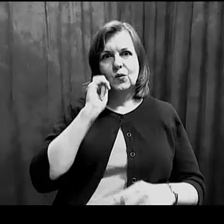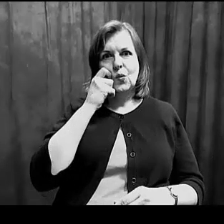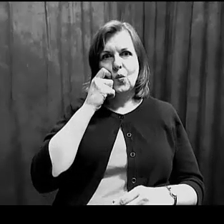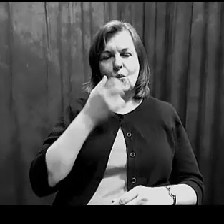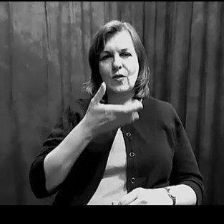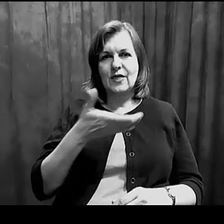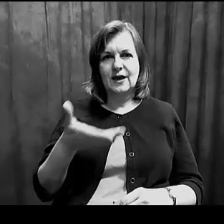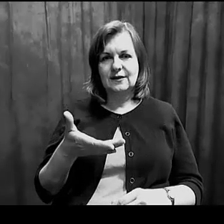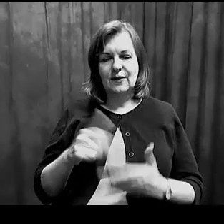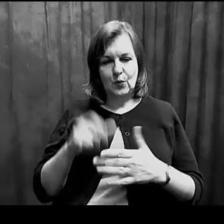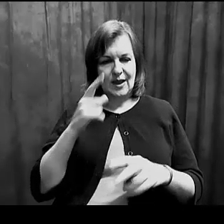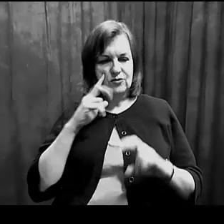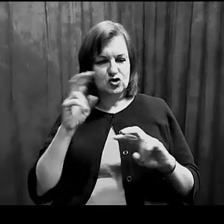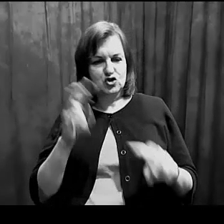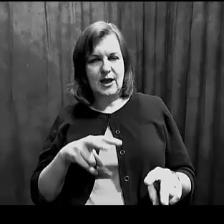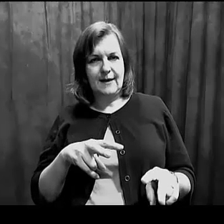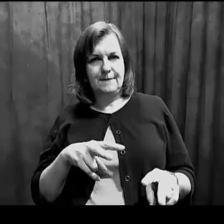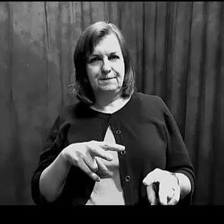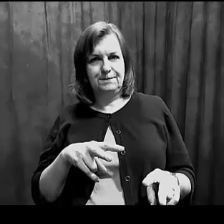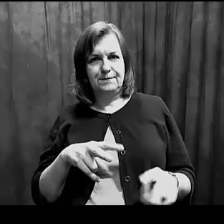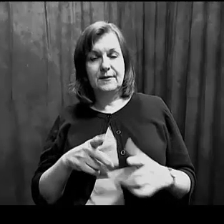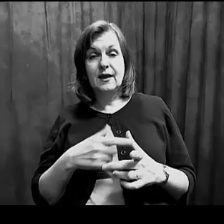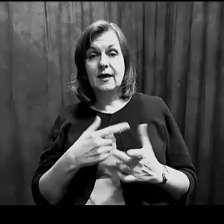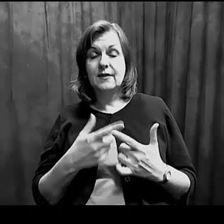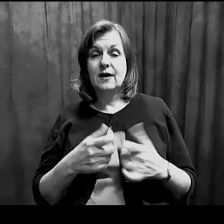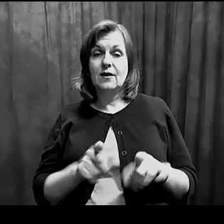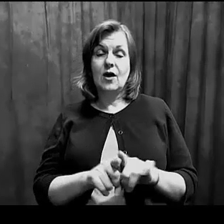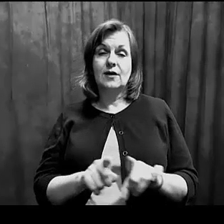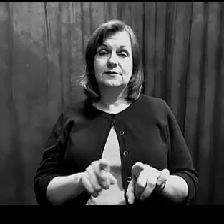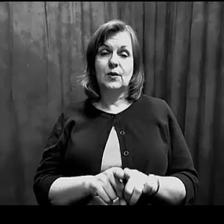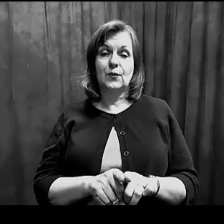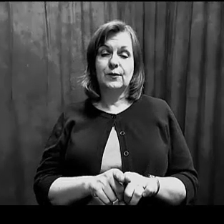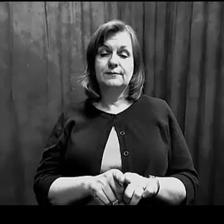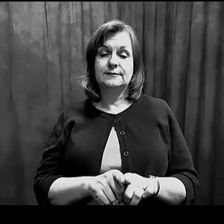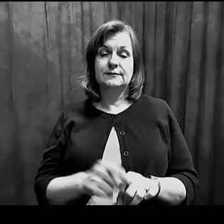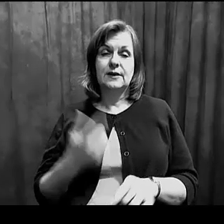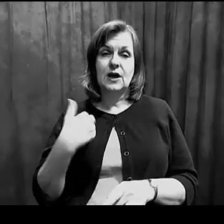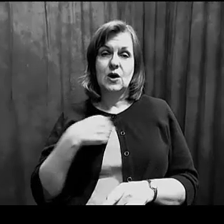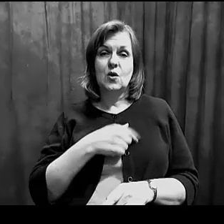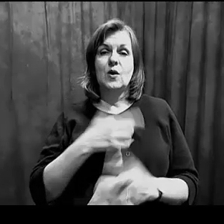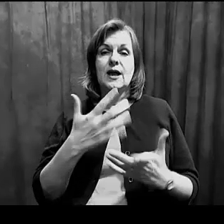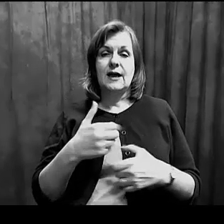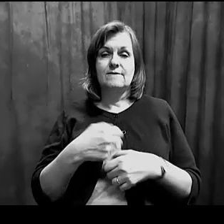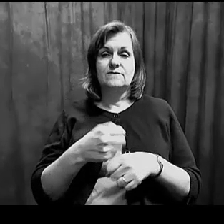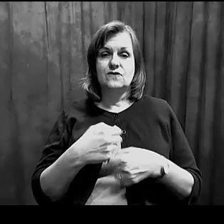of water these are pretty cool things that we've got a look at and in the meantime